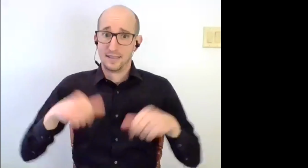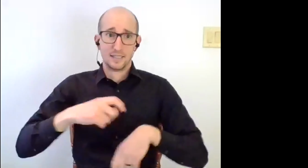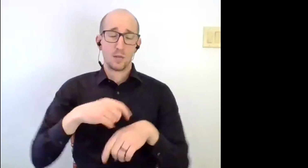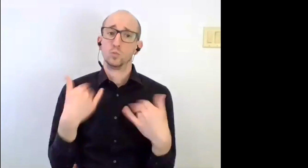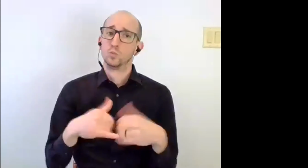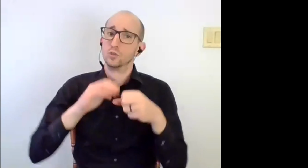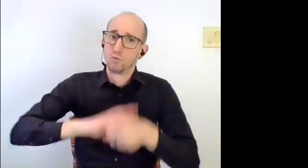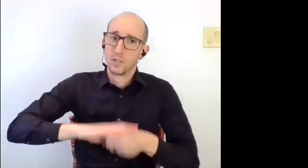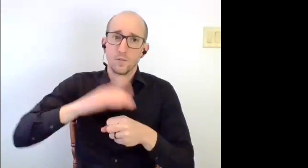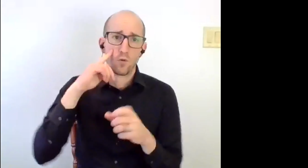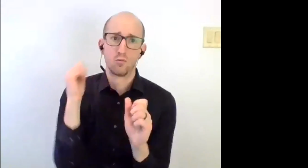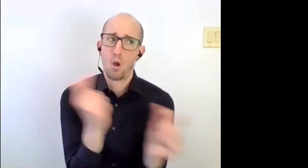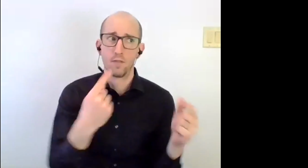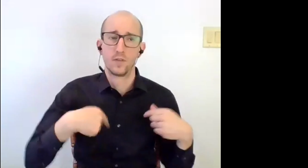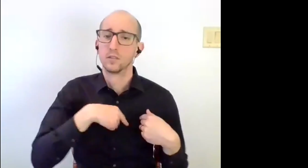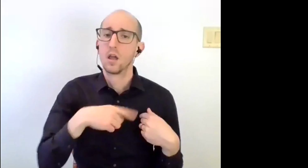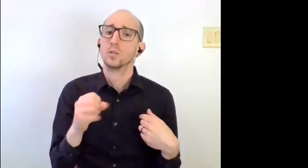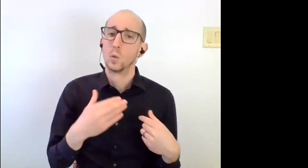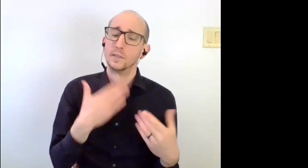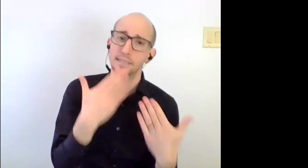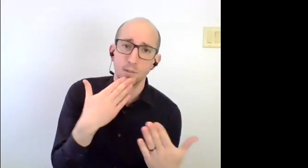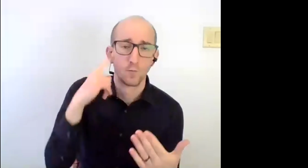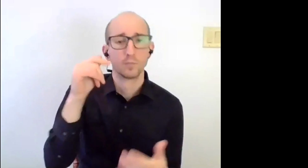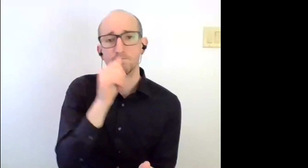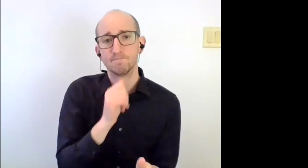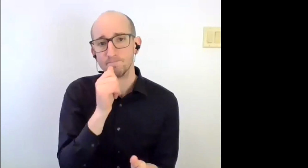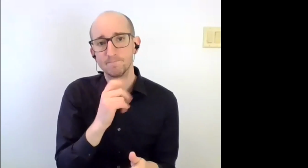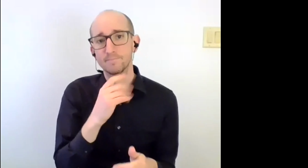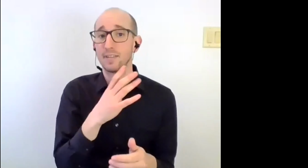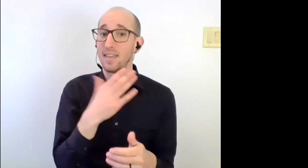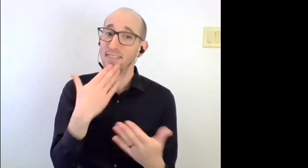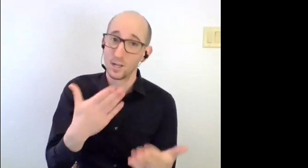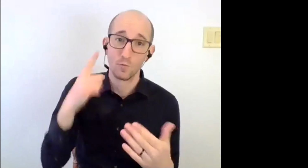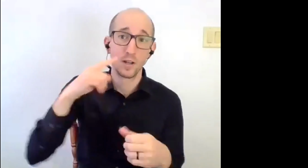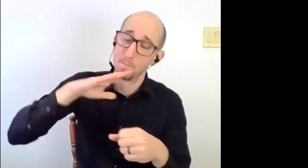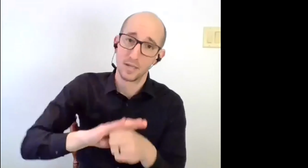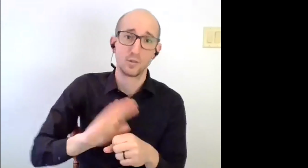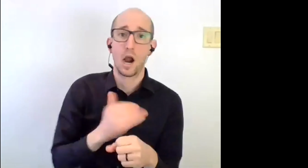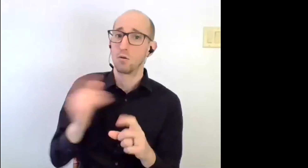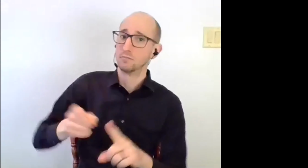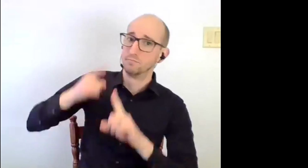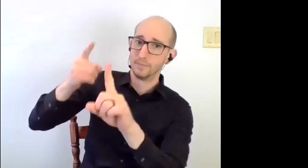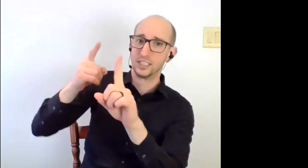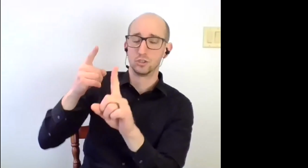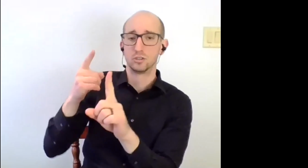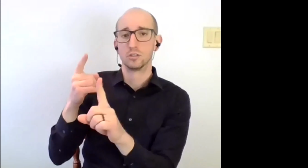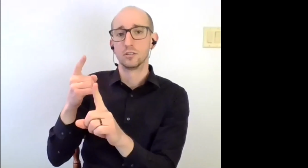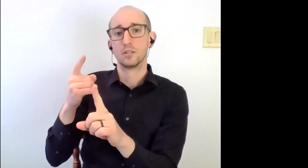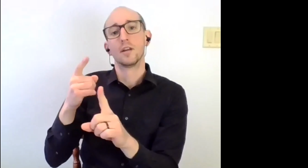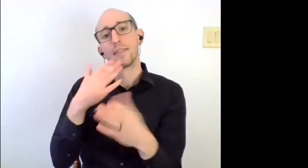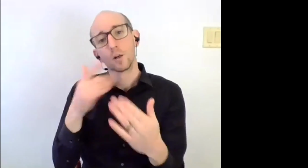not only is it technical work but it is emotional This is a very stressful time for all of us. I appreciate